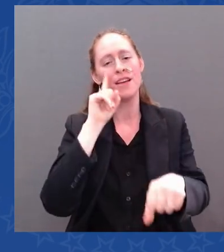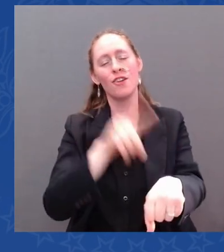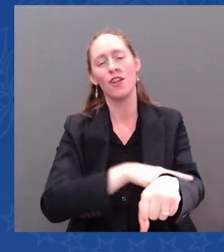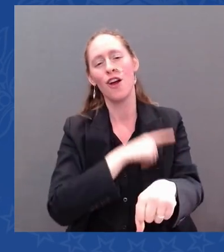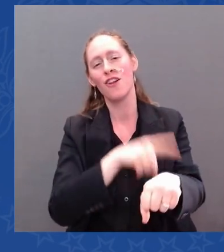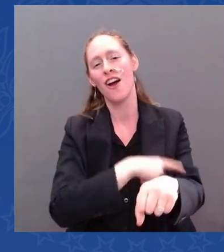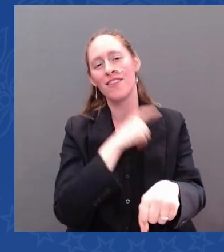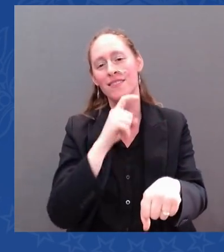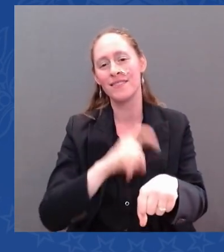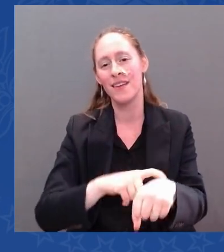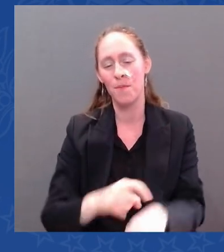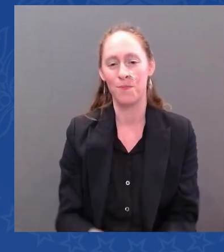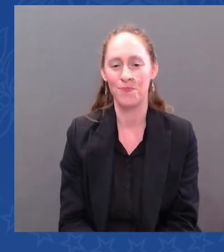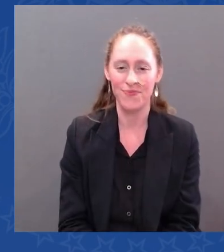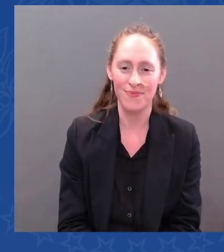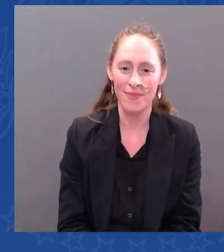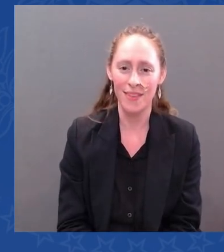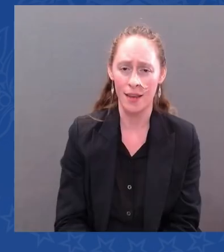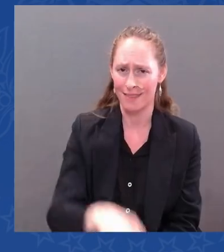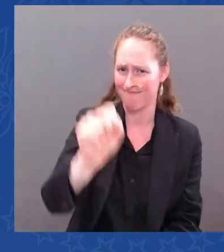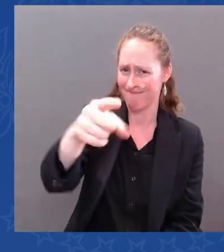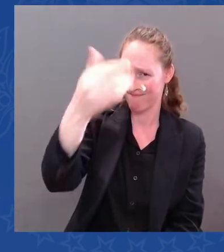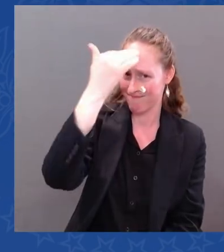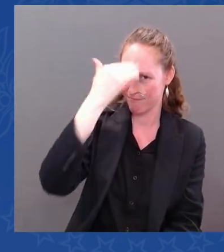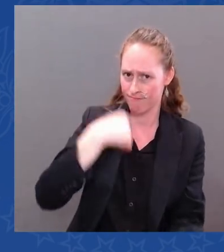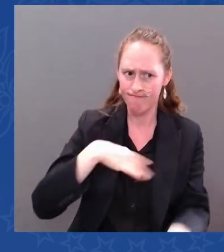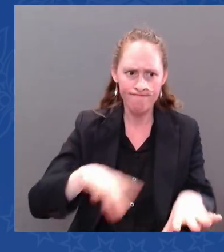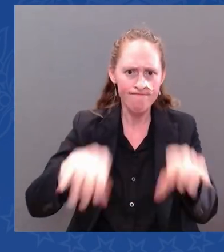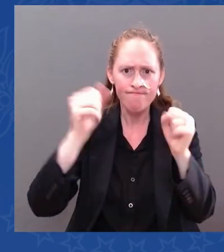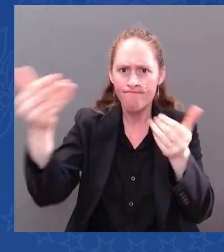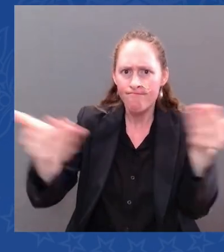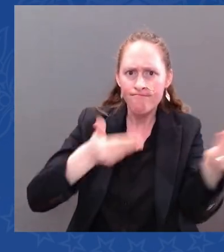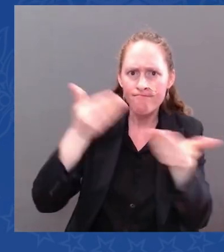you know, in the White House, including with many of you over the years.